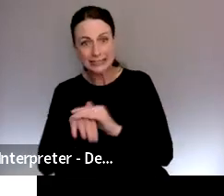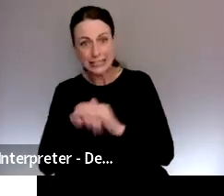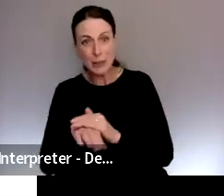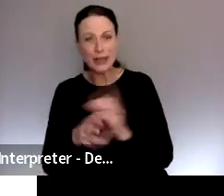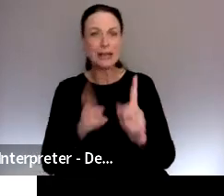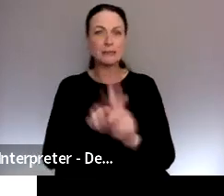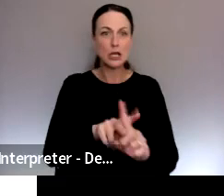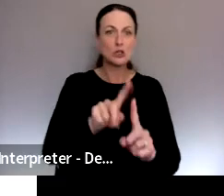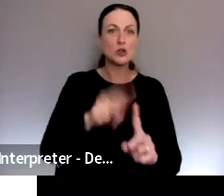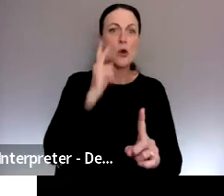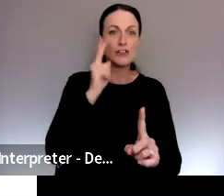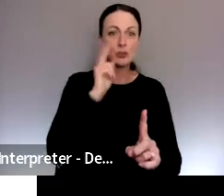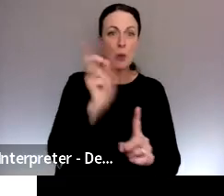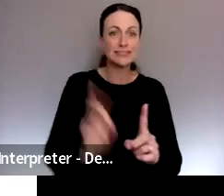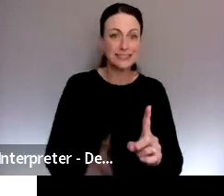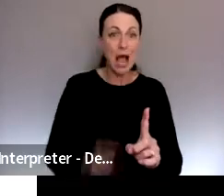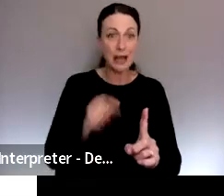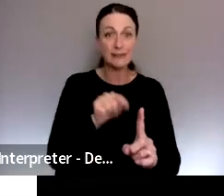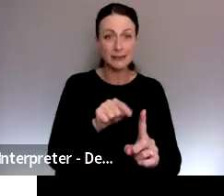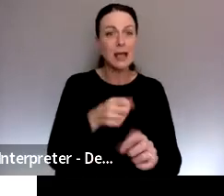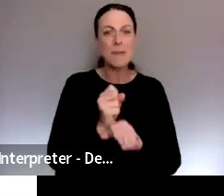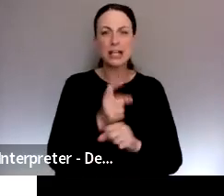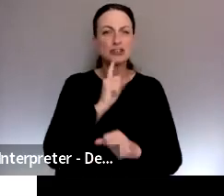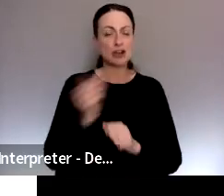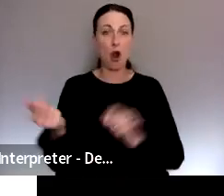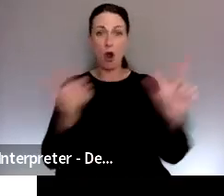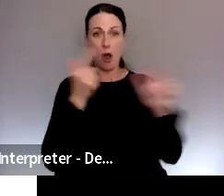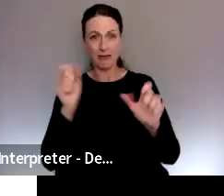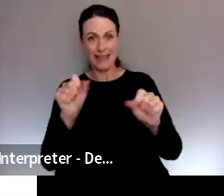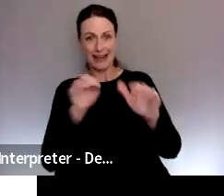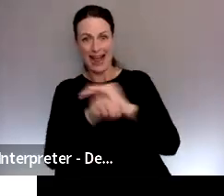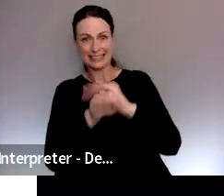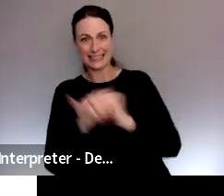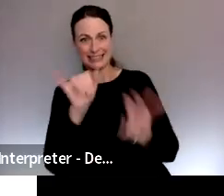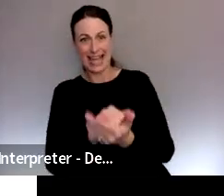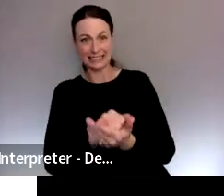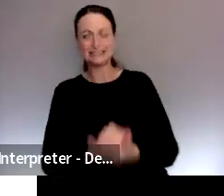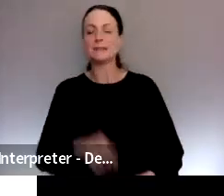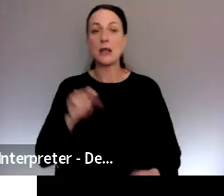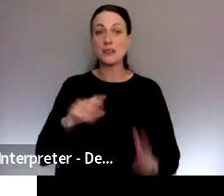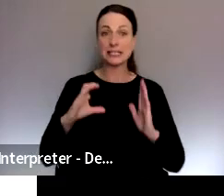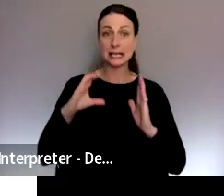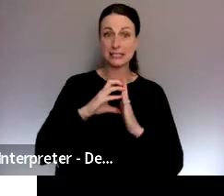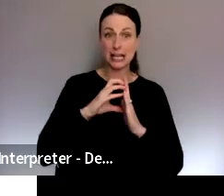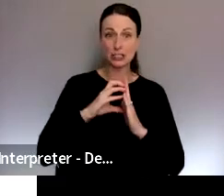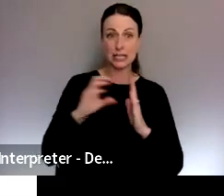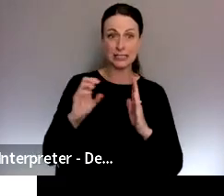into your visual designs, and making sure that everybody can access them. This is a section slide